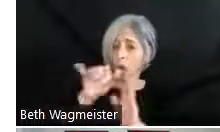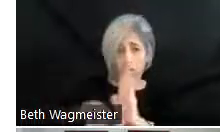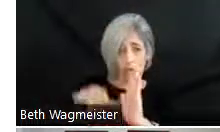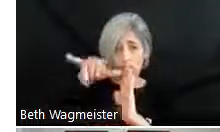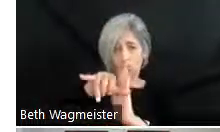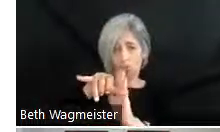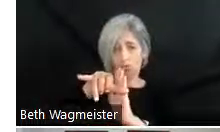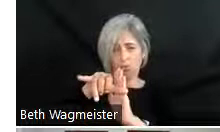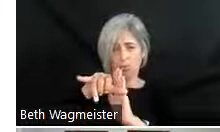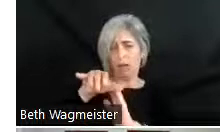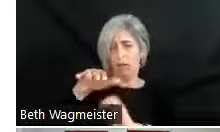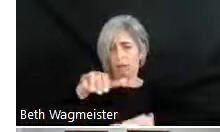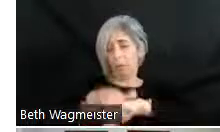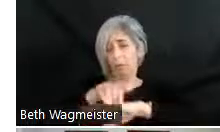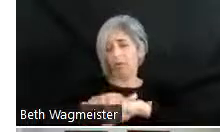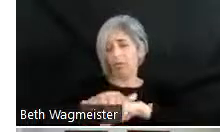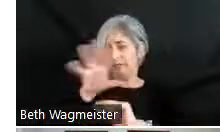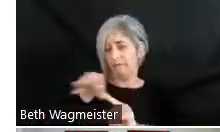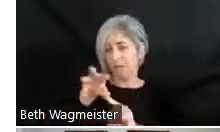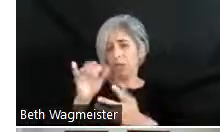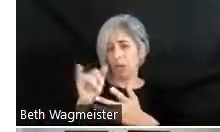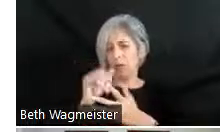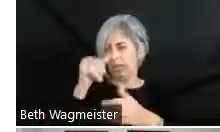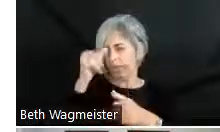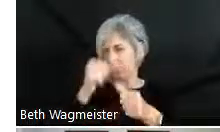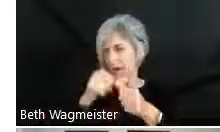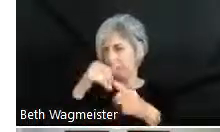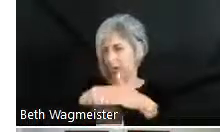there's a British video if anyone remembers it in the chat, pop it in there. They were